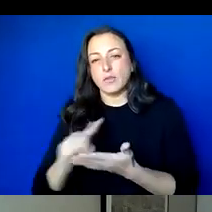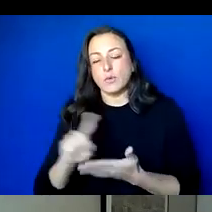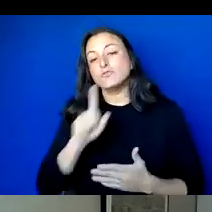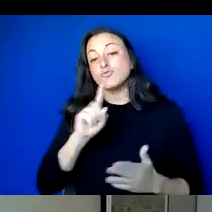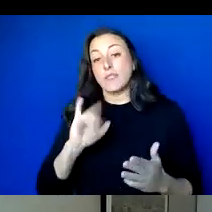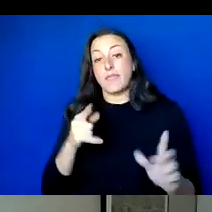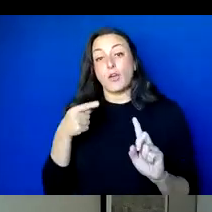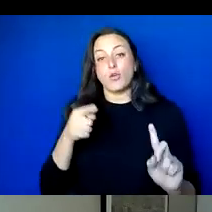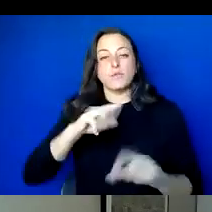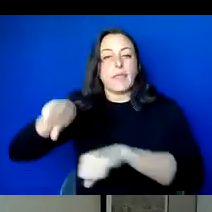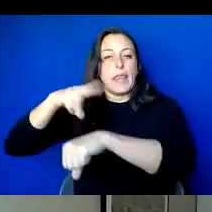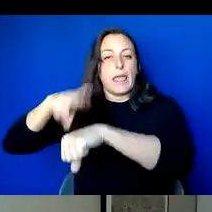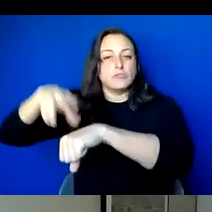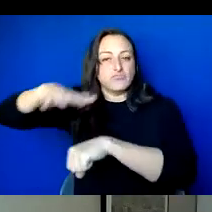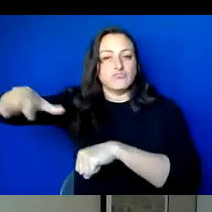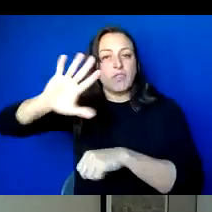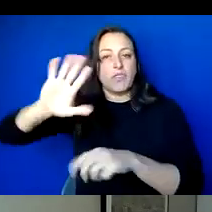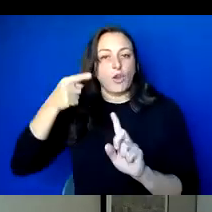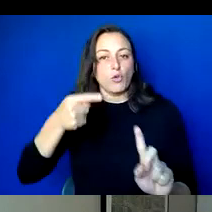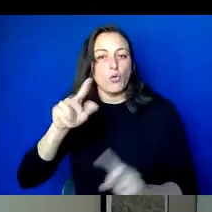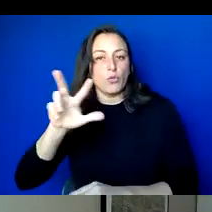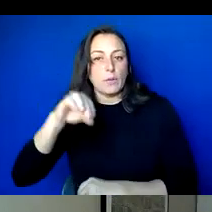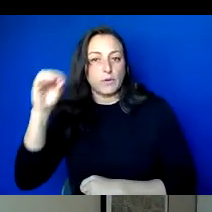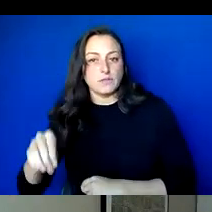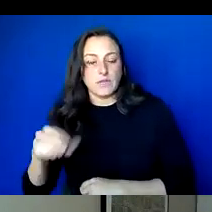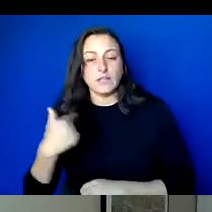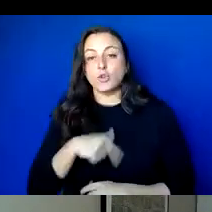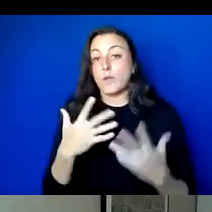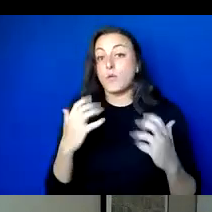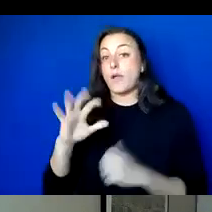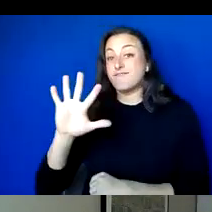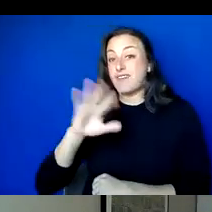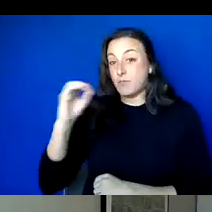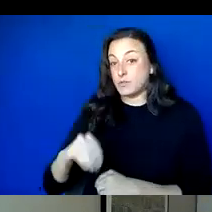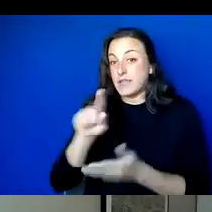national goal at this point. So we really are on track to exceed that national goal to make sure